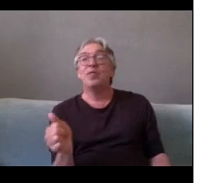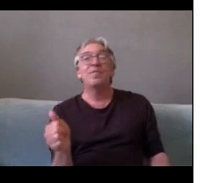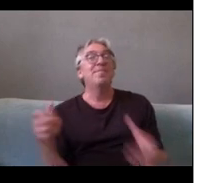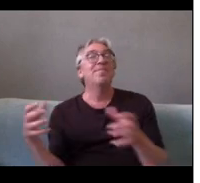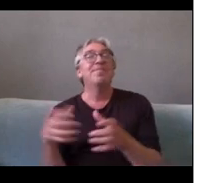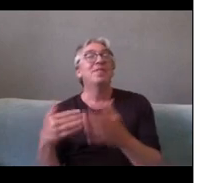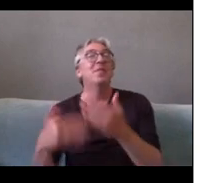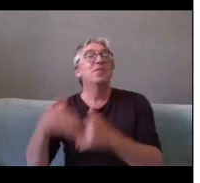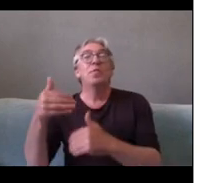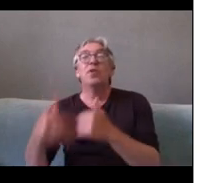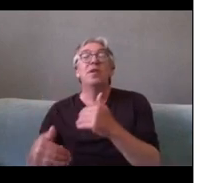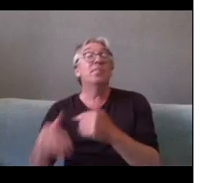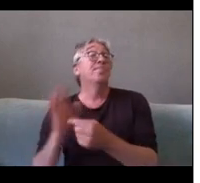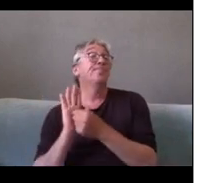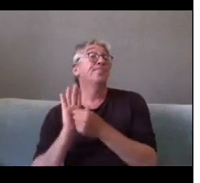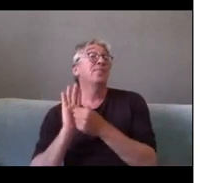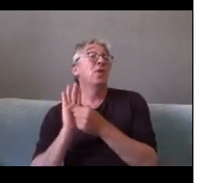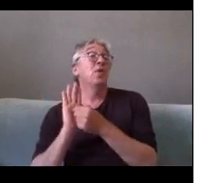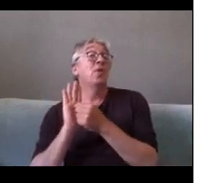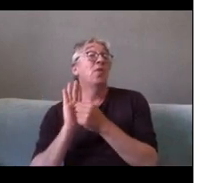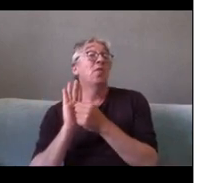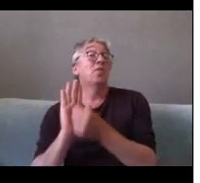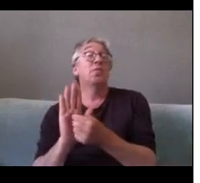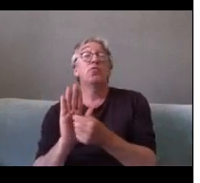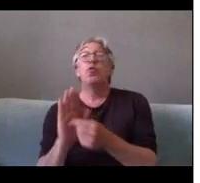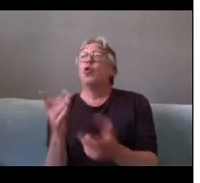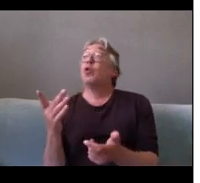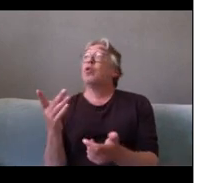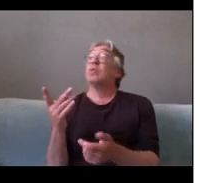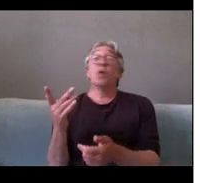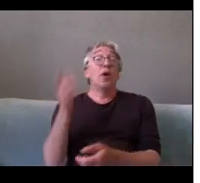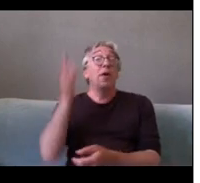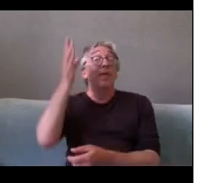For example, there are no school for people with intellectual disabilities